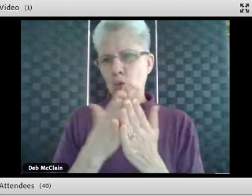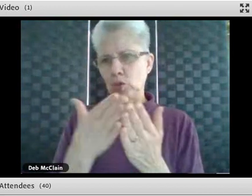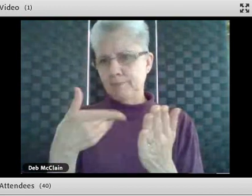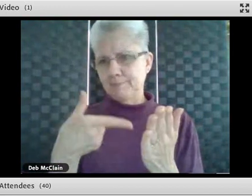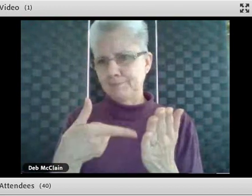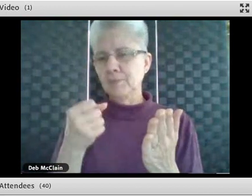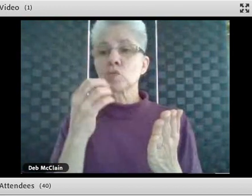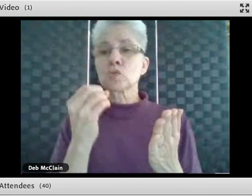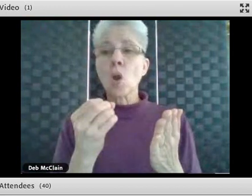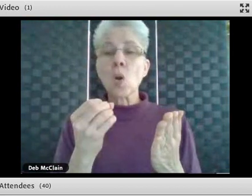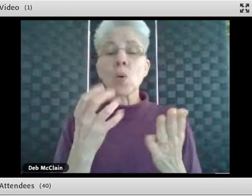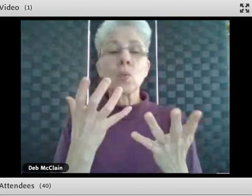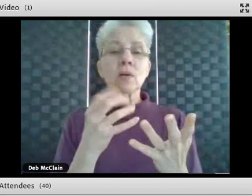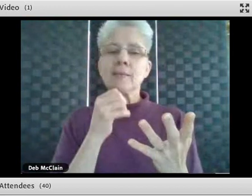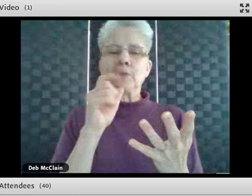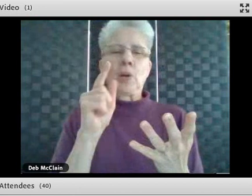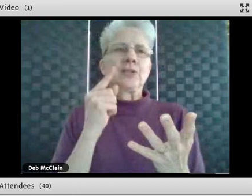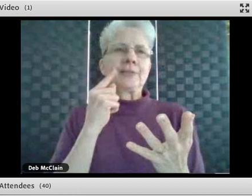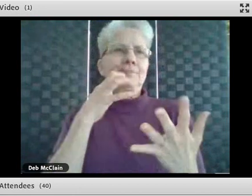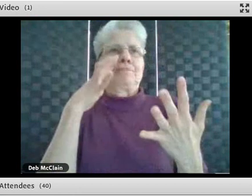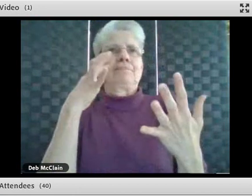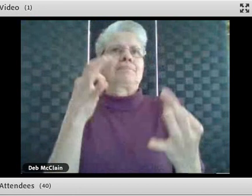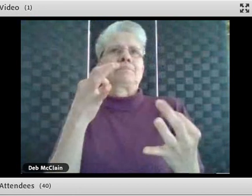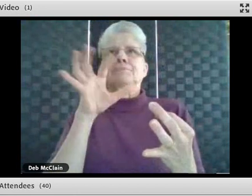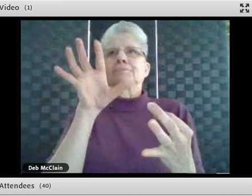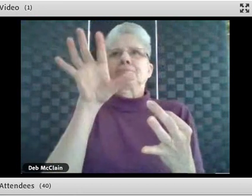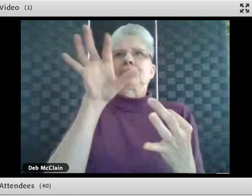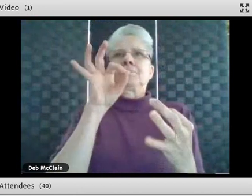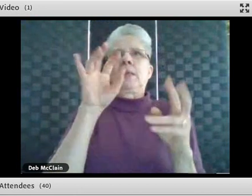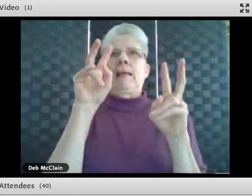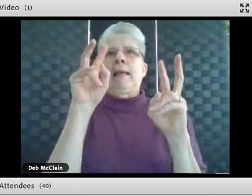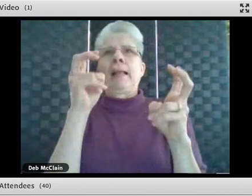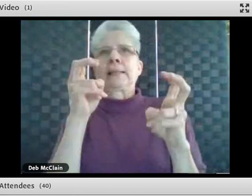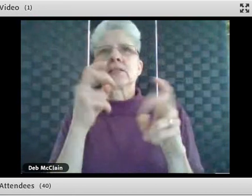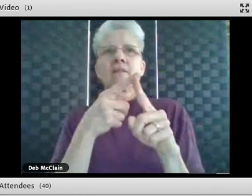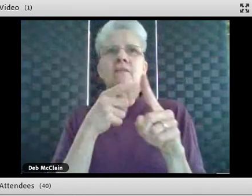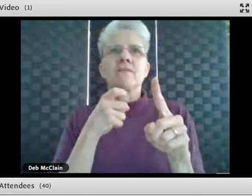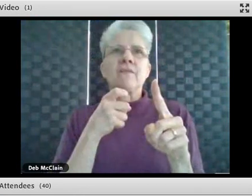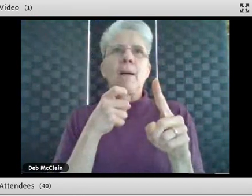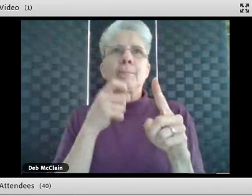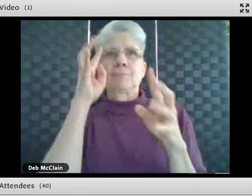So, they don't just pull headings out of thin air.